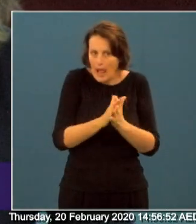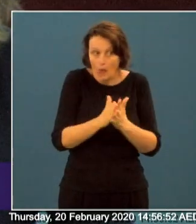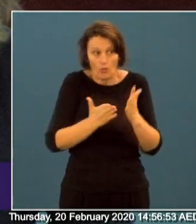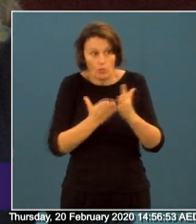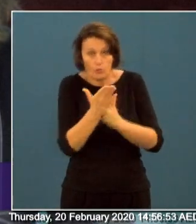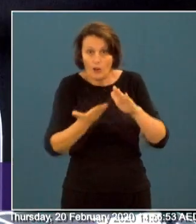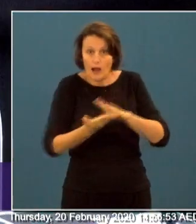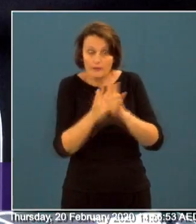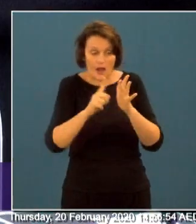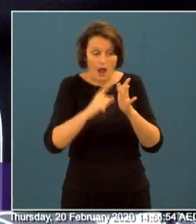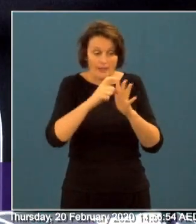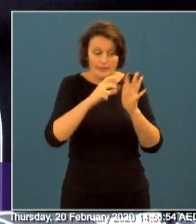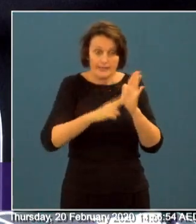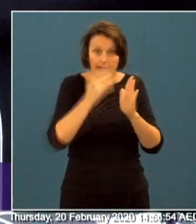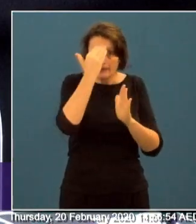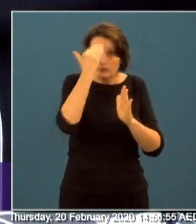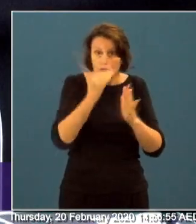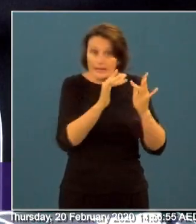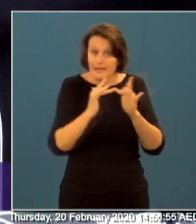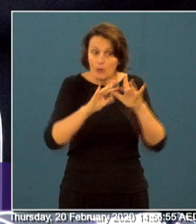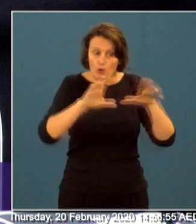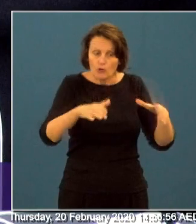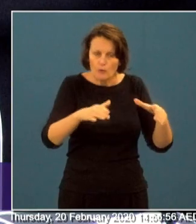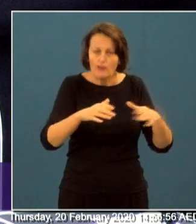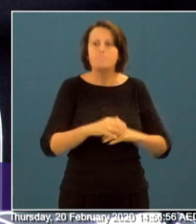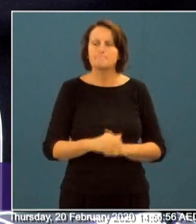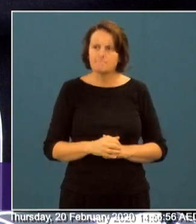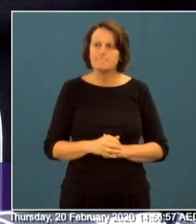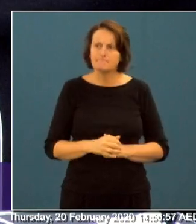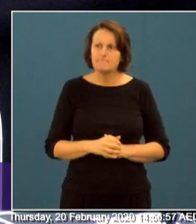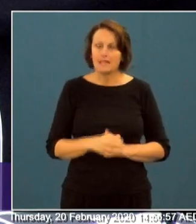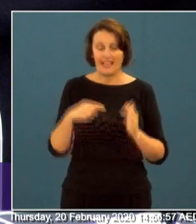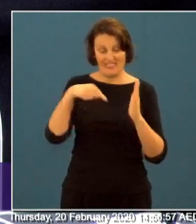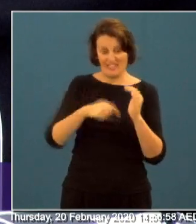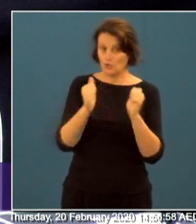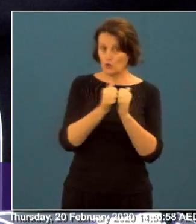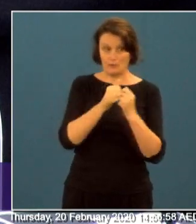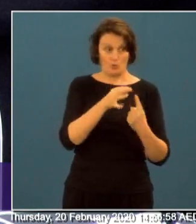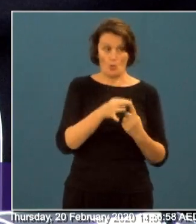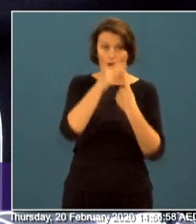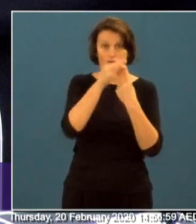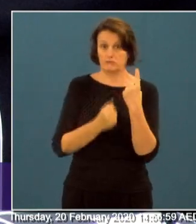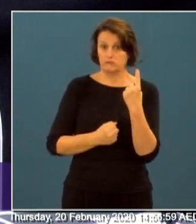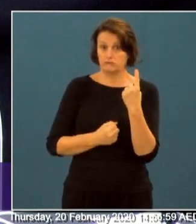Yes. So to the best of my knowledge, this is a unique document and set of resources within Australia.